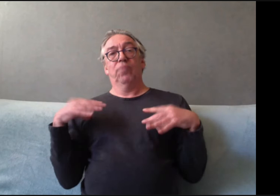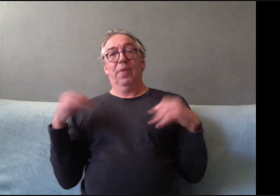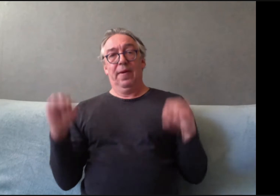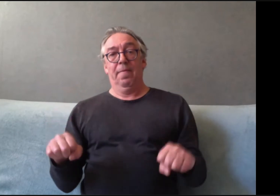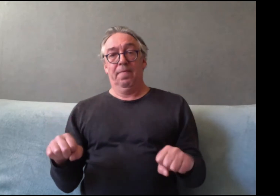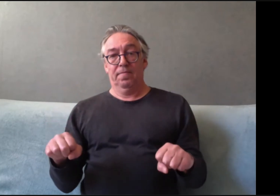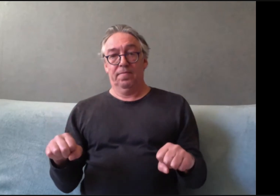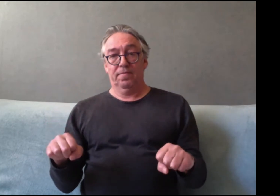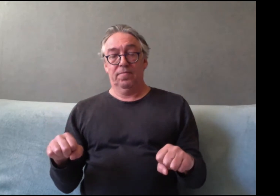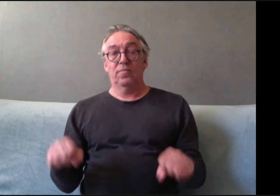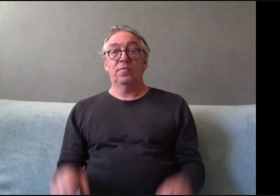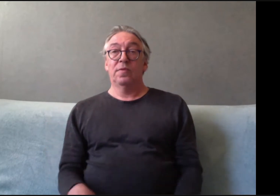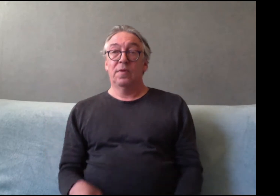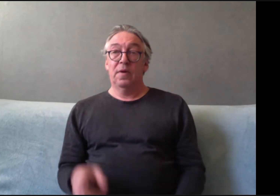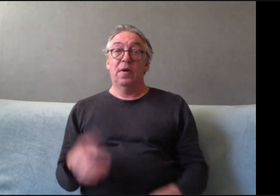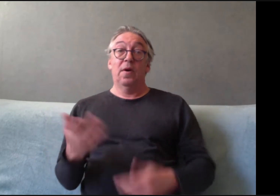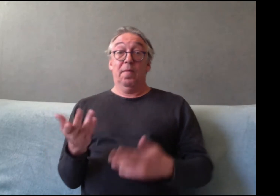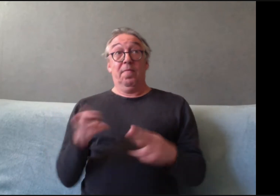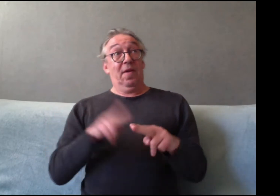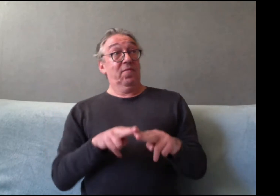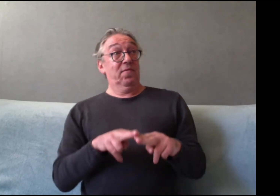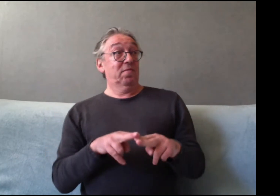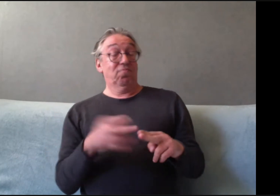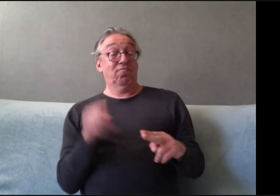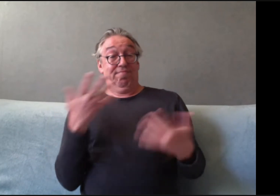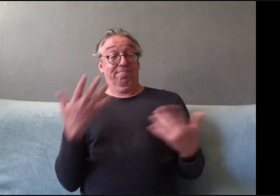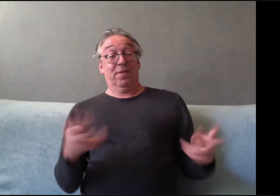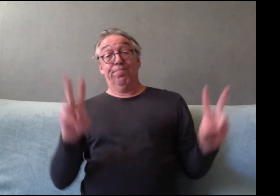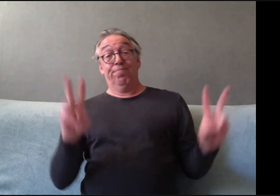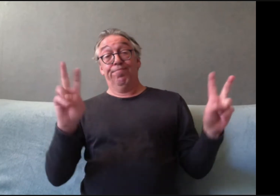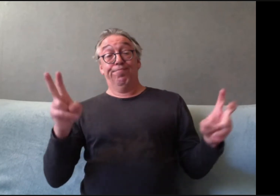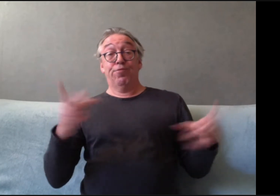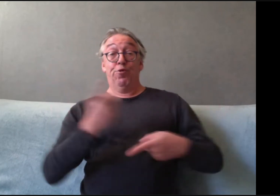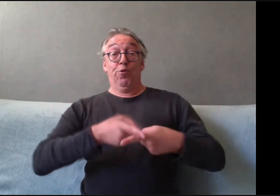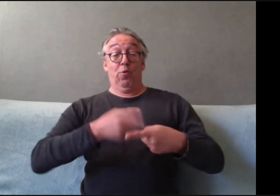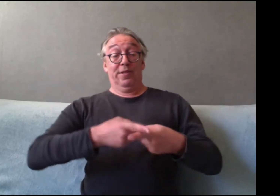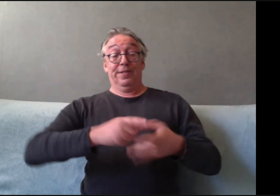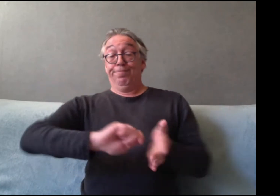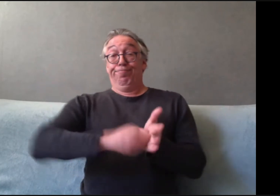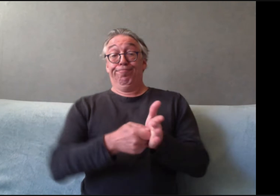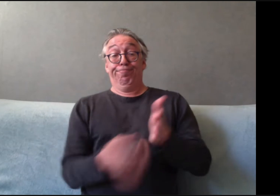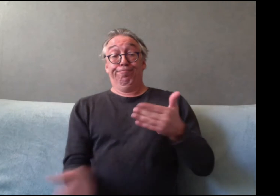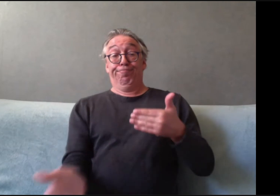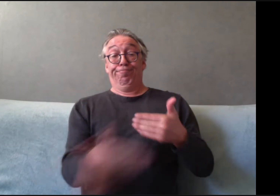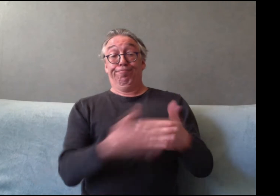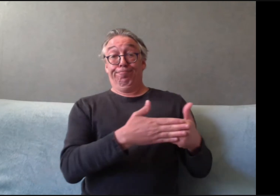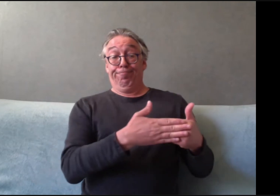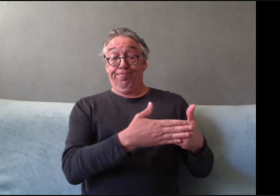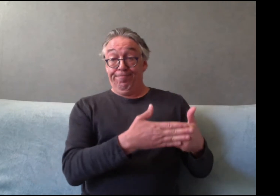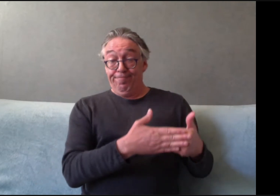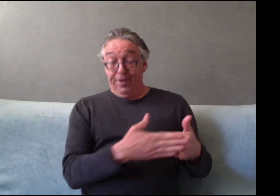for as long as the measures of the lockdown are in implementation.